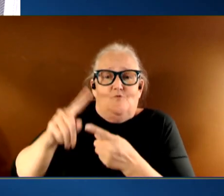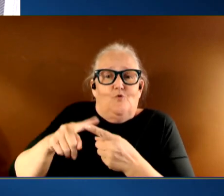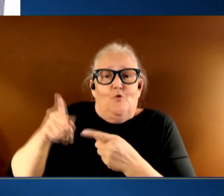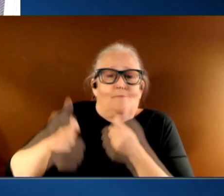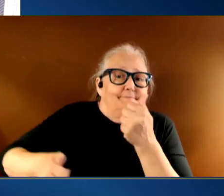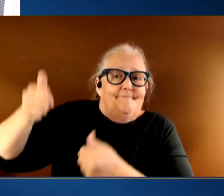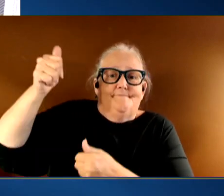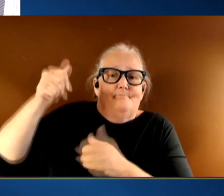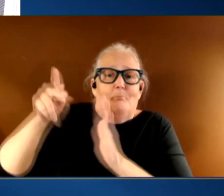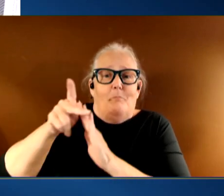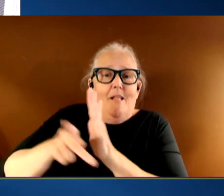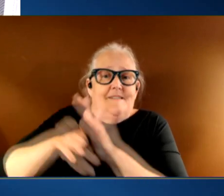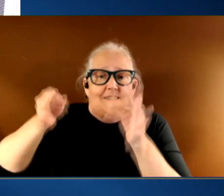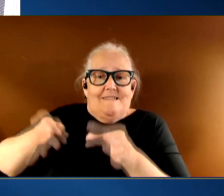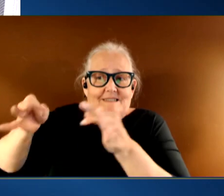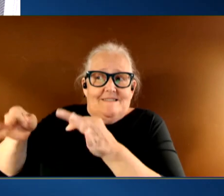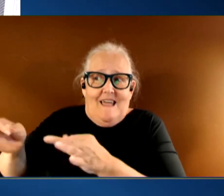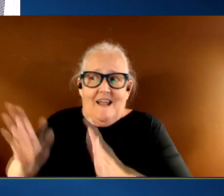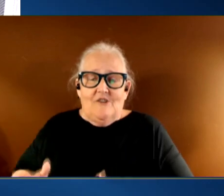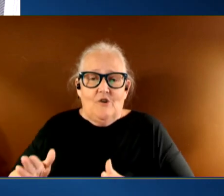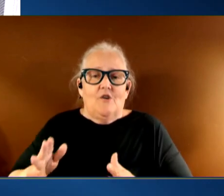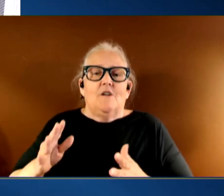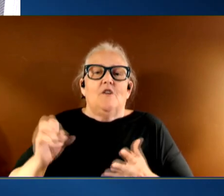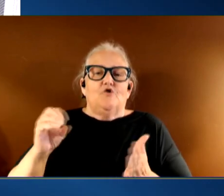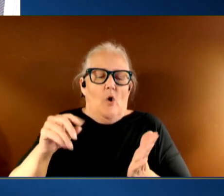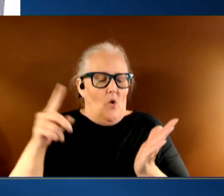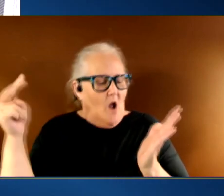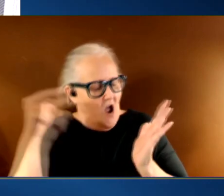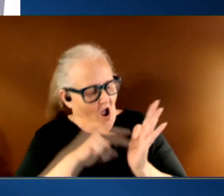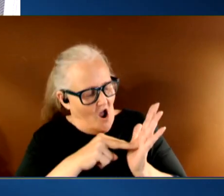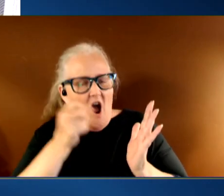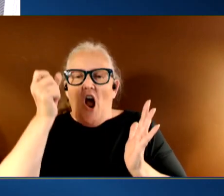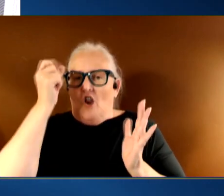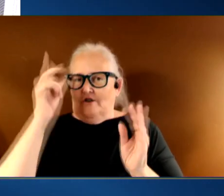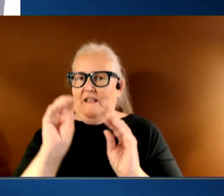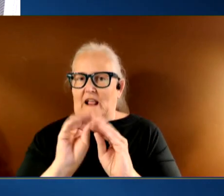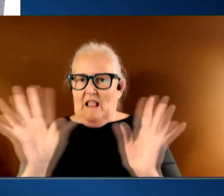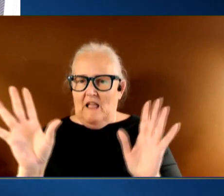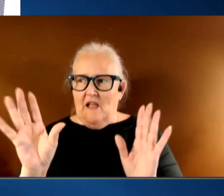it more understandable to them. Again, making the people behind -- so they tell